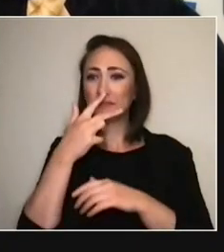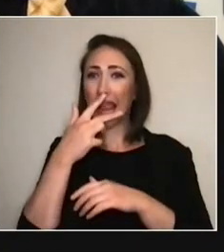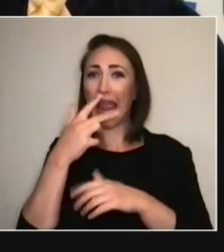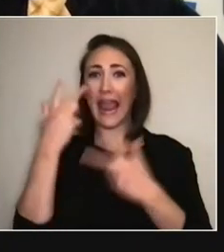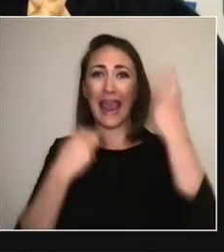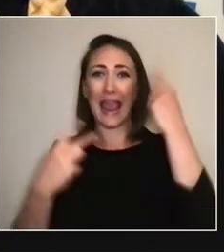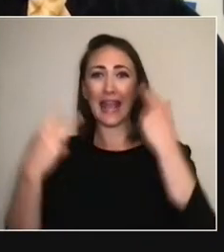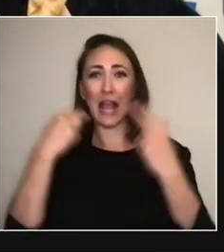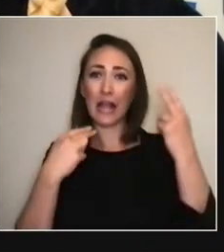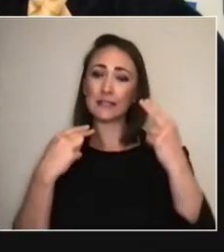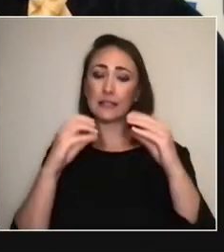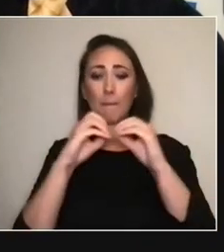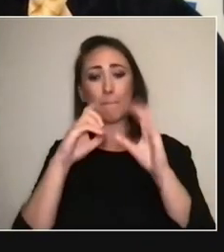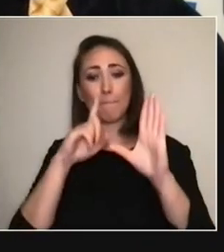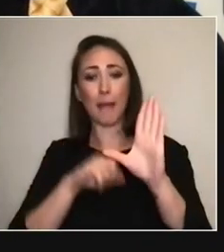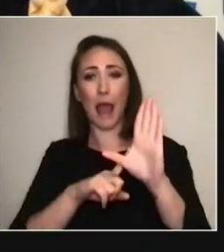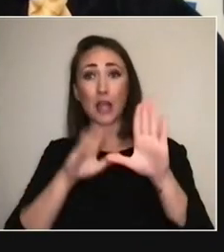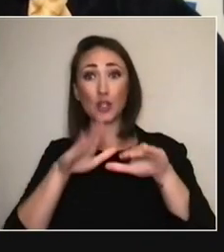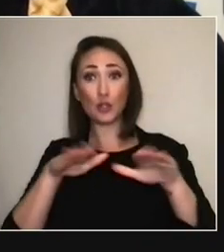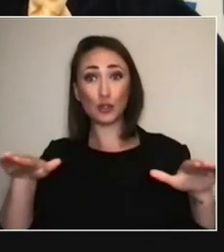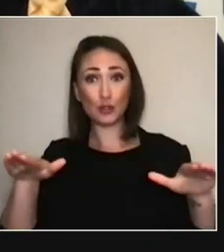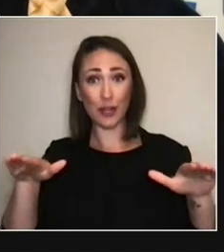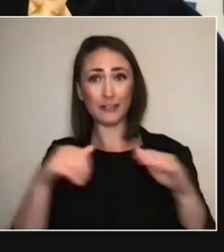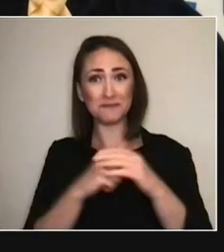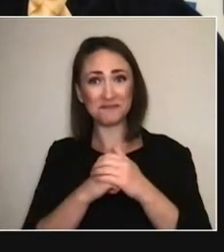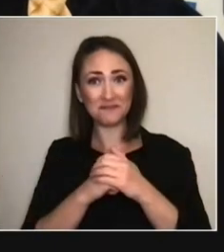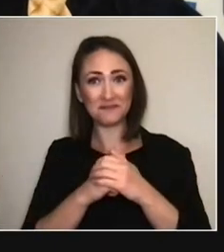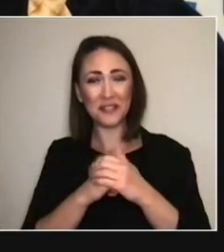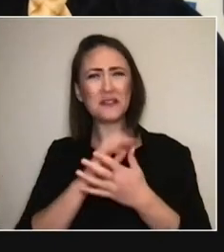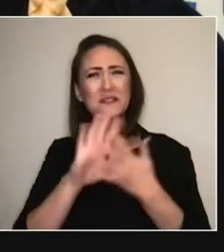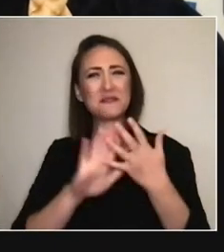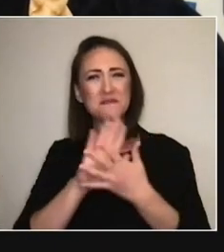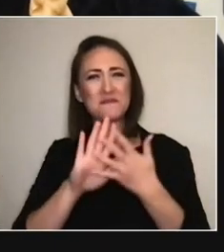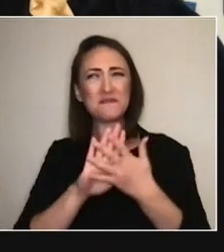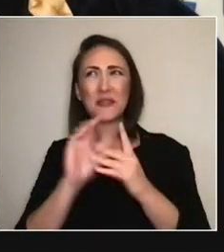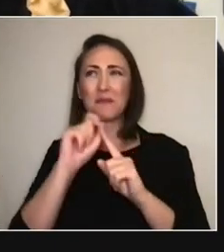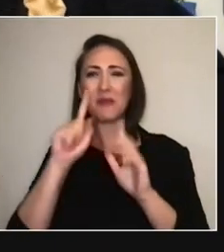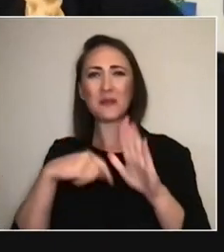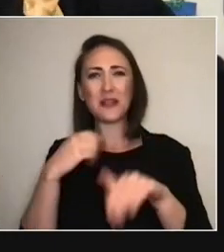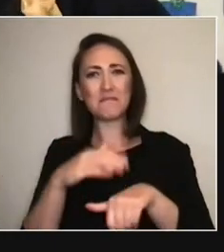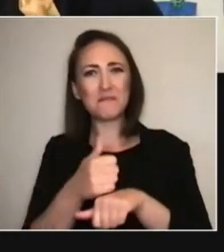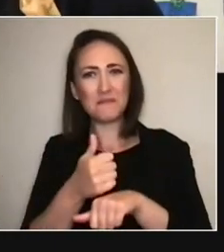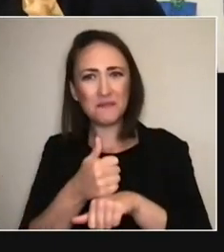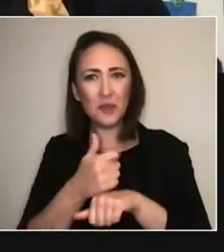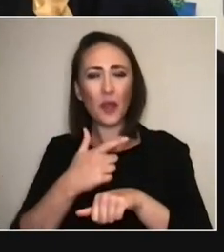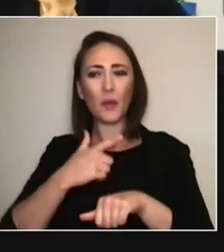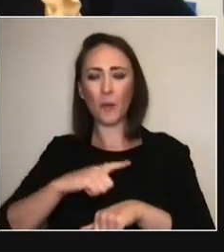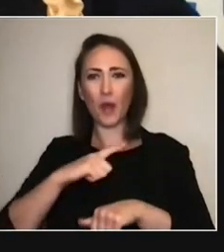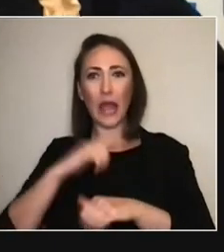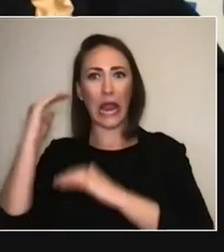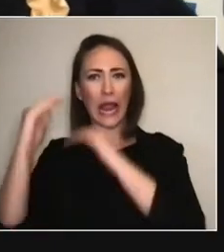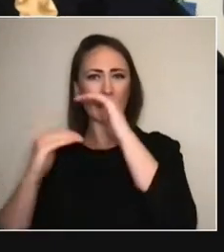will adults give young people, 8-year-olds, the aesthetic choice and power over their look?